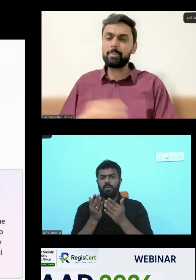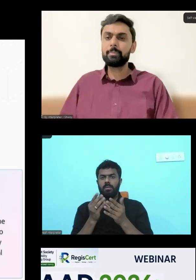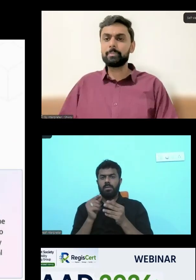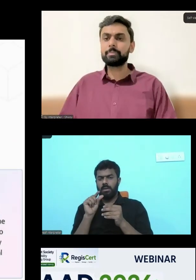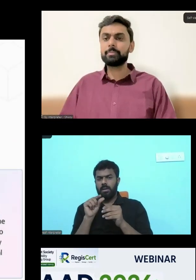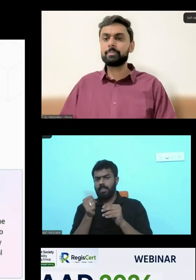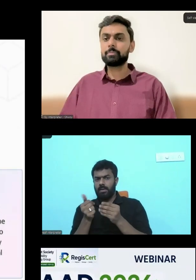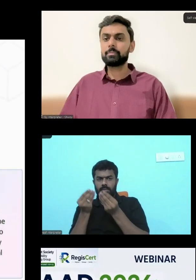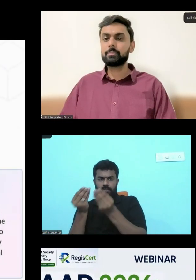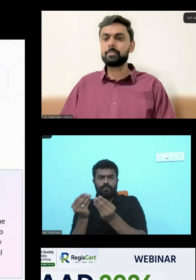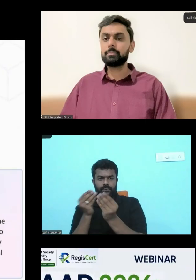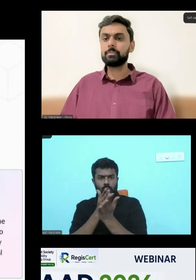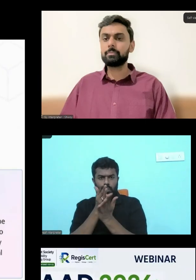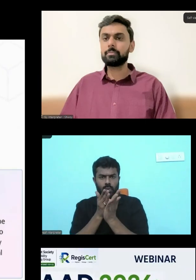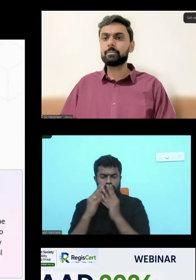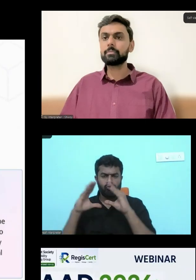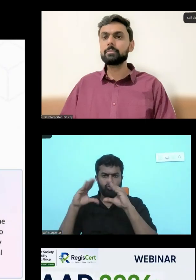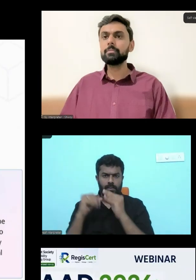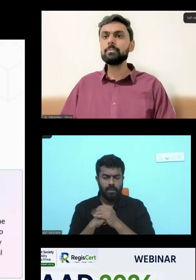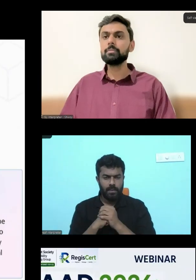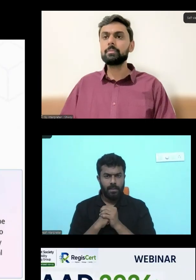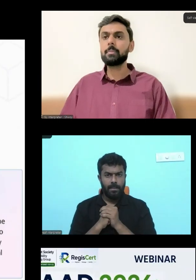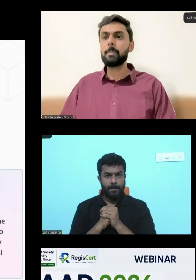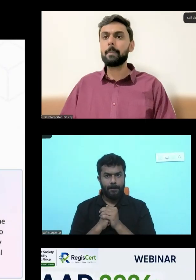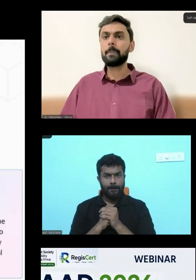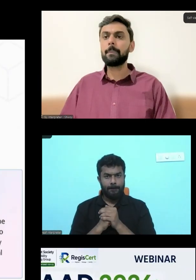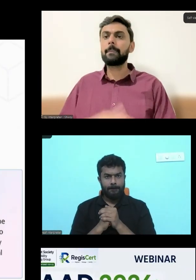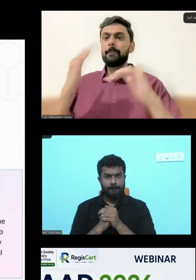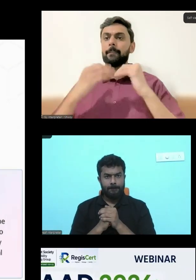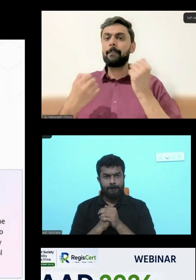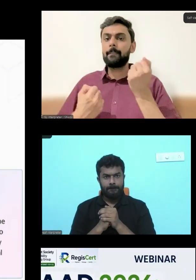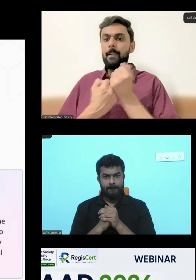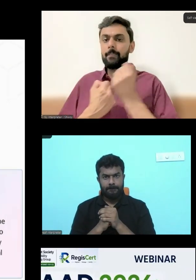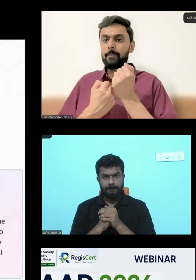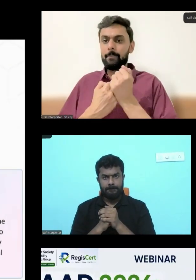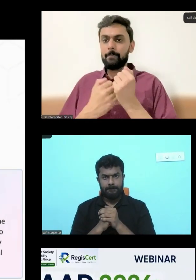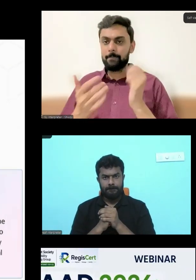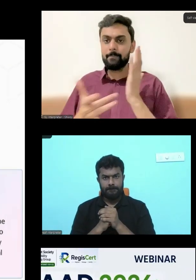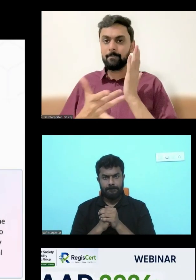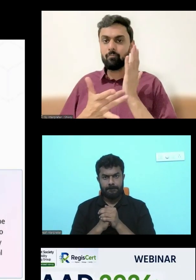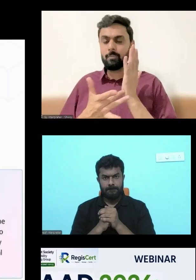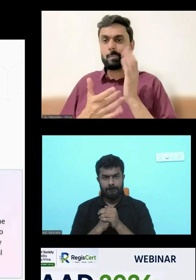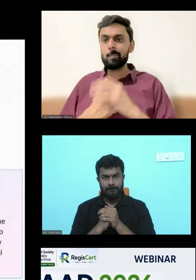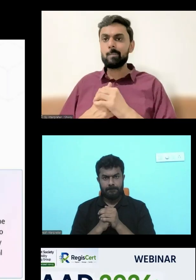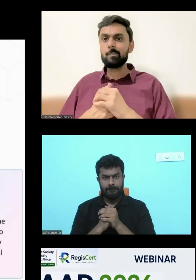So talking about assistive technology, we should also empower the educators as accessibility